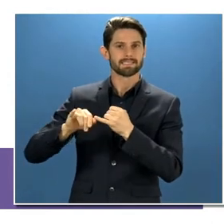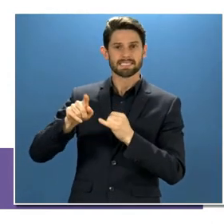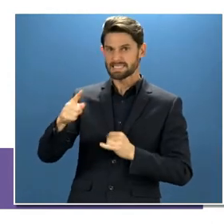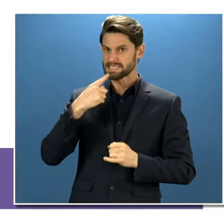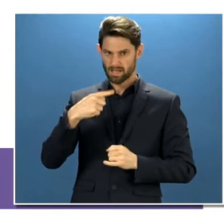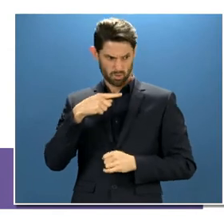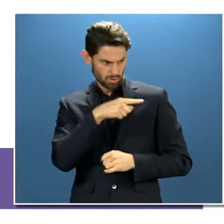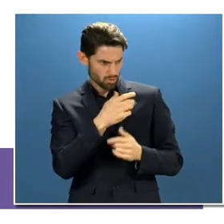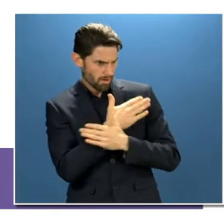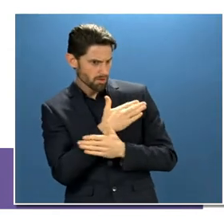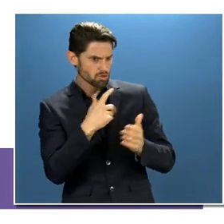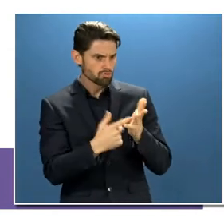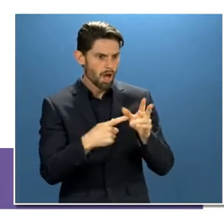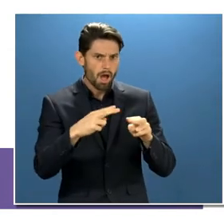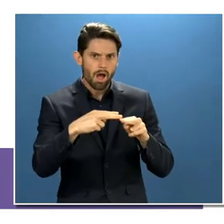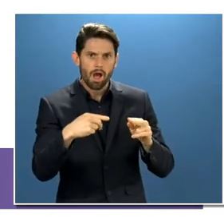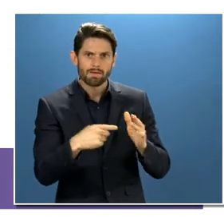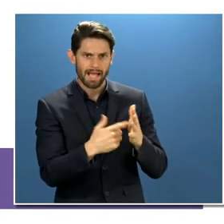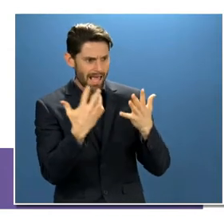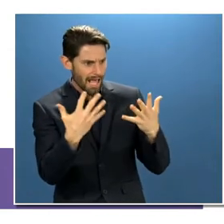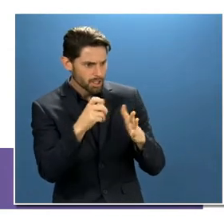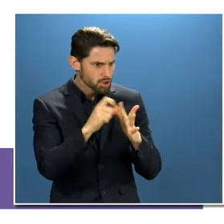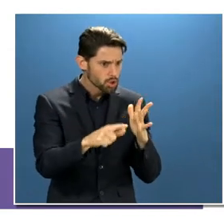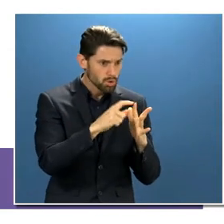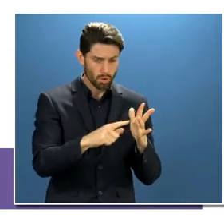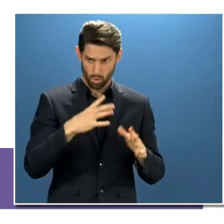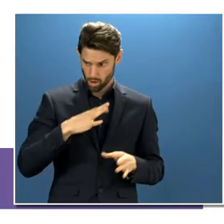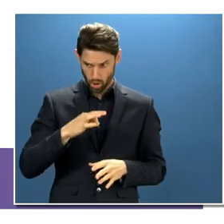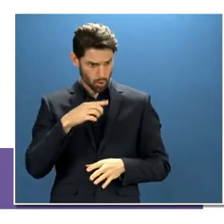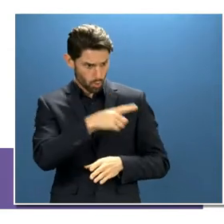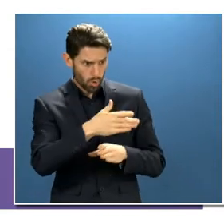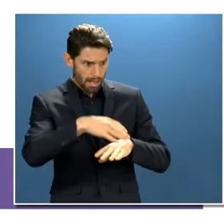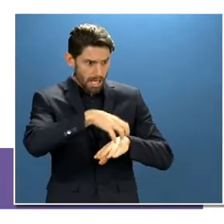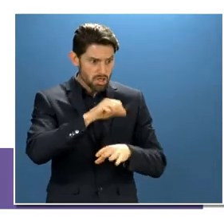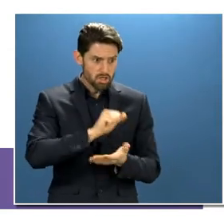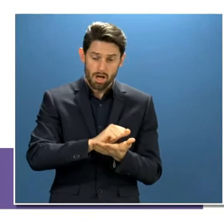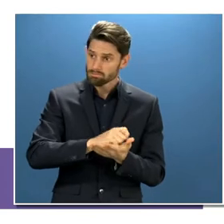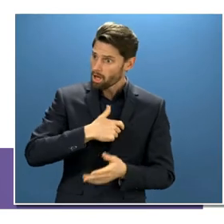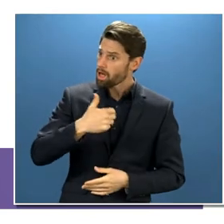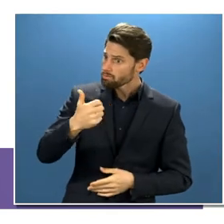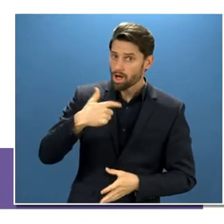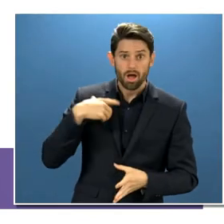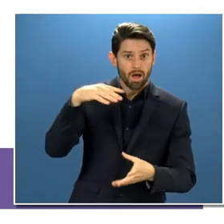good with beading, so you have to do stuff on the cake with that. And that was very good for a while, for 6 months.